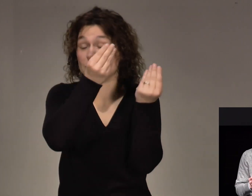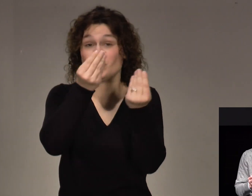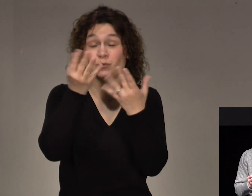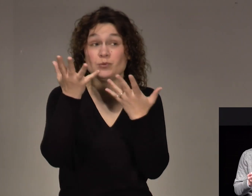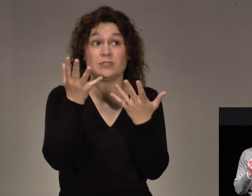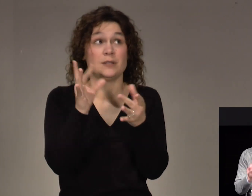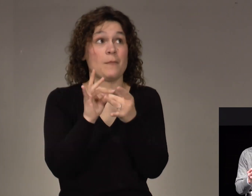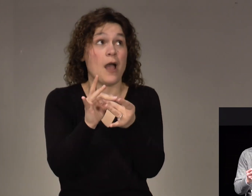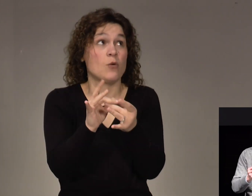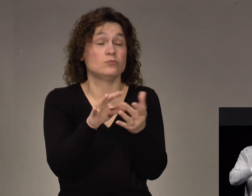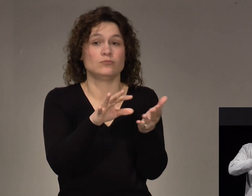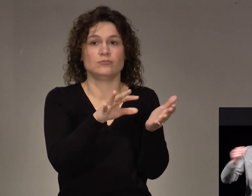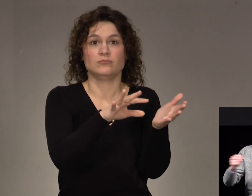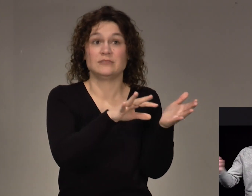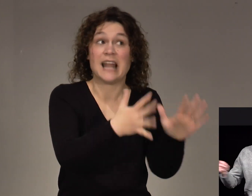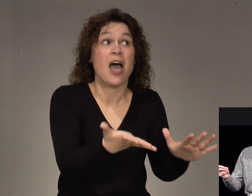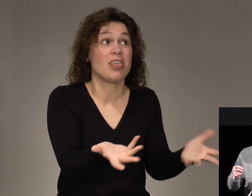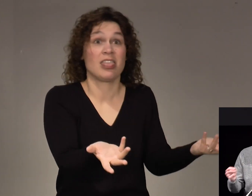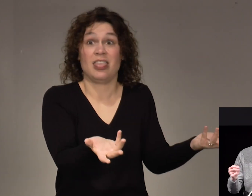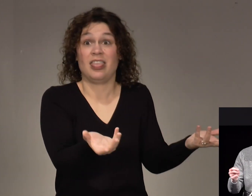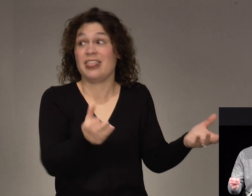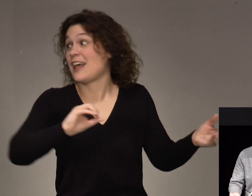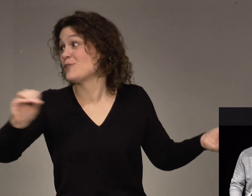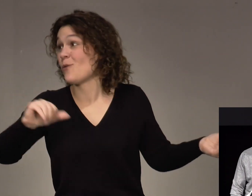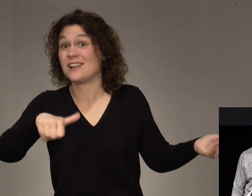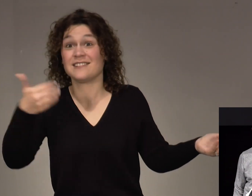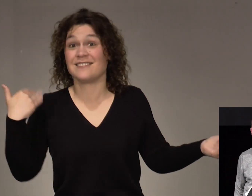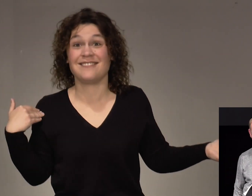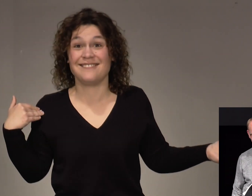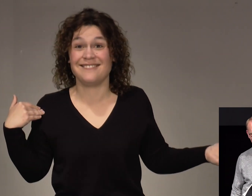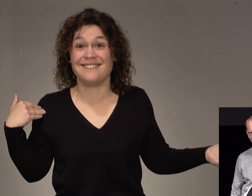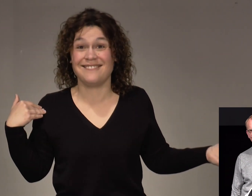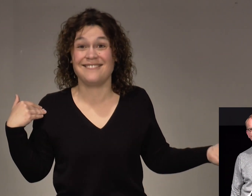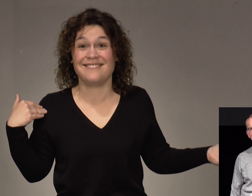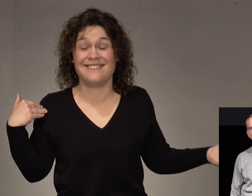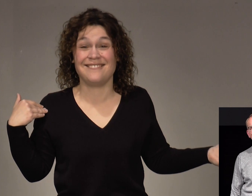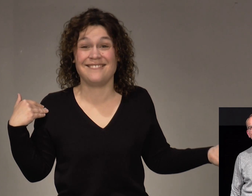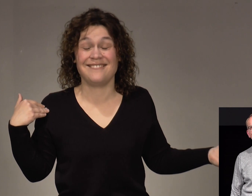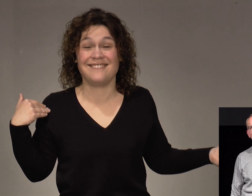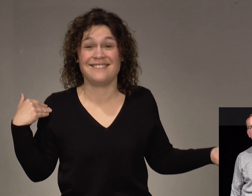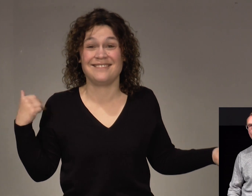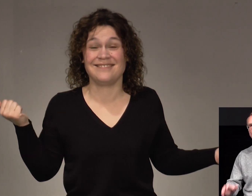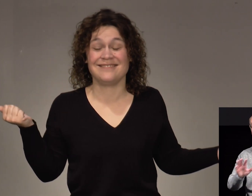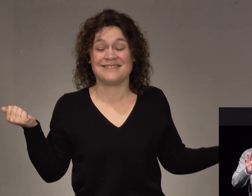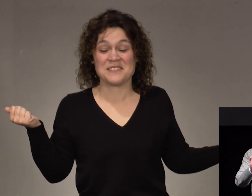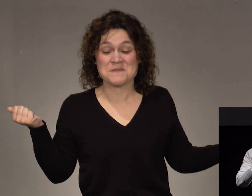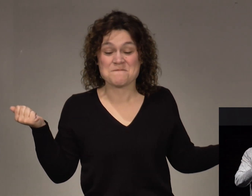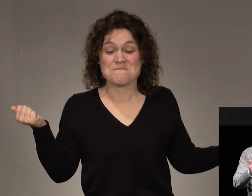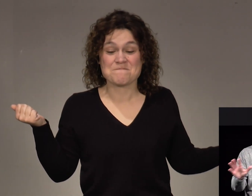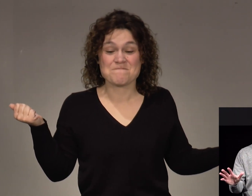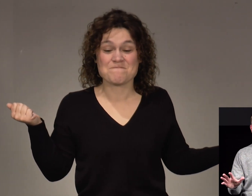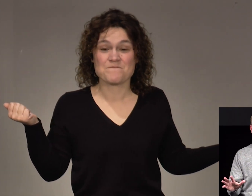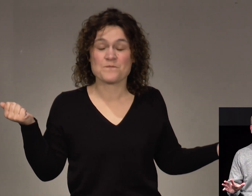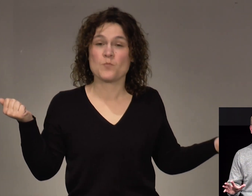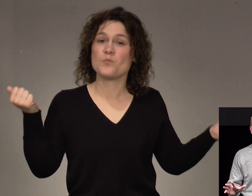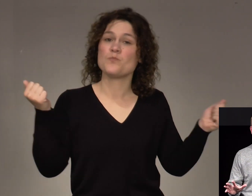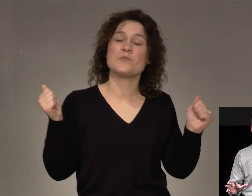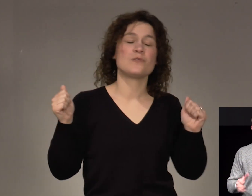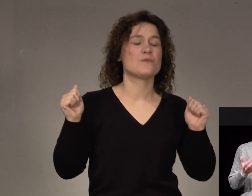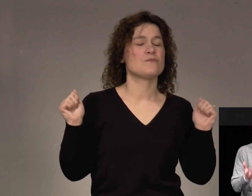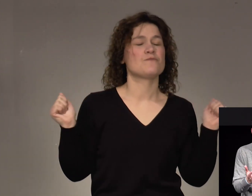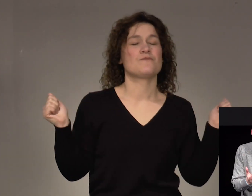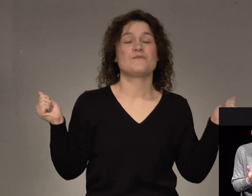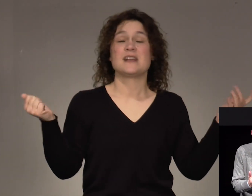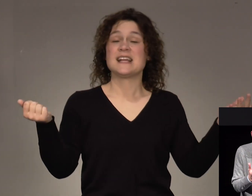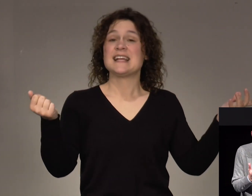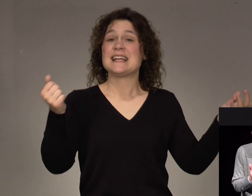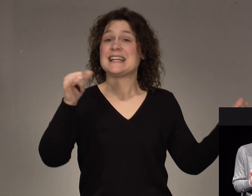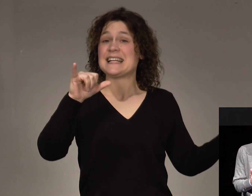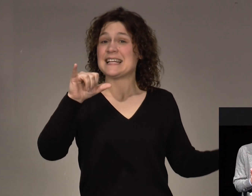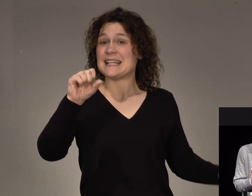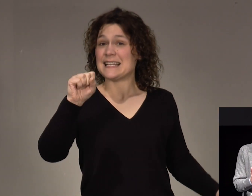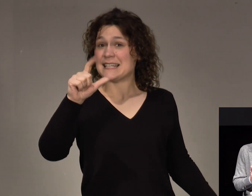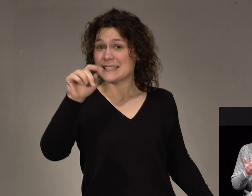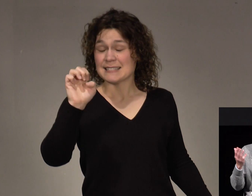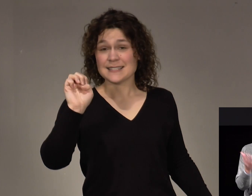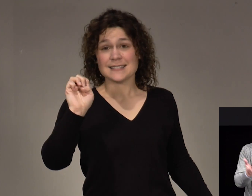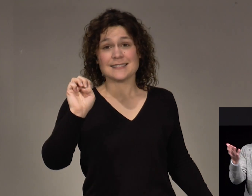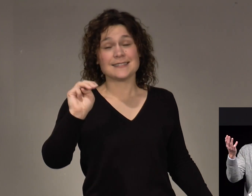death that no one else has! With all courtesy, Islam does not have any good